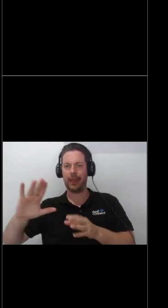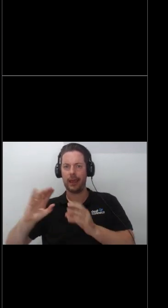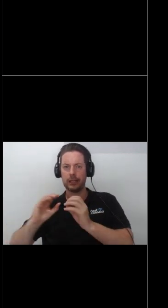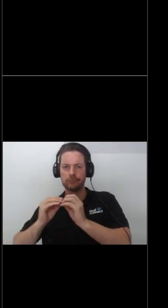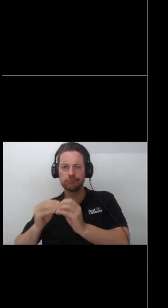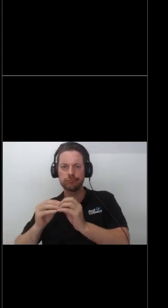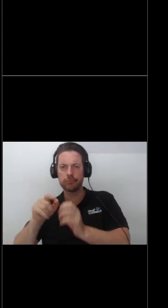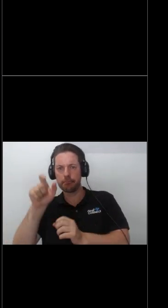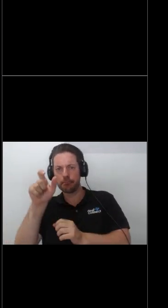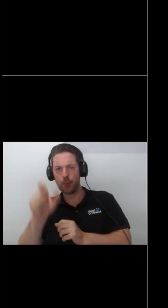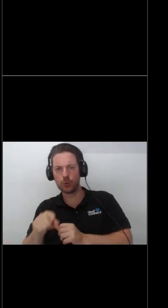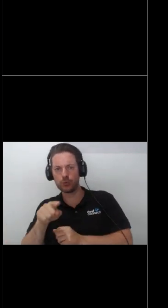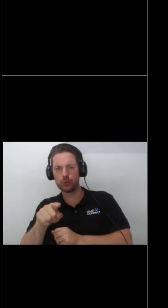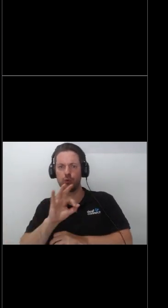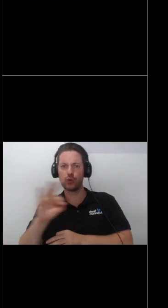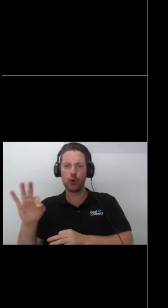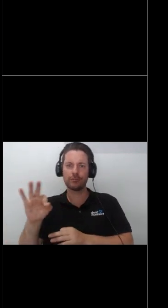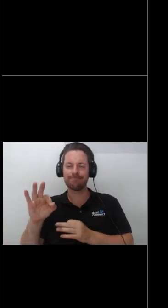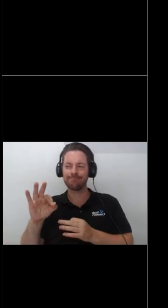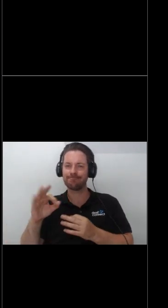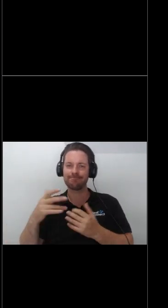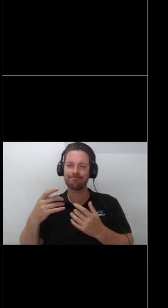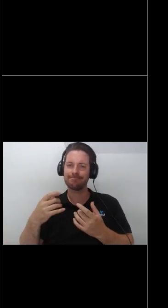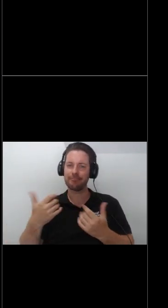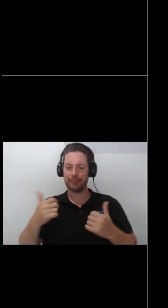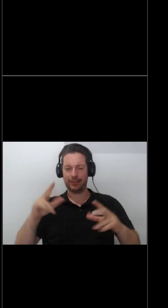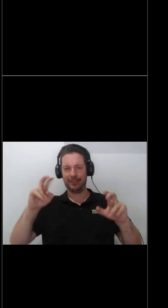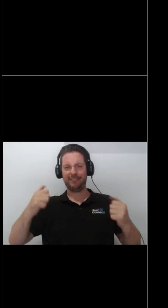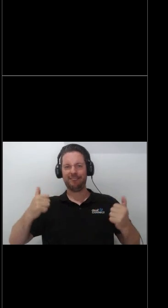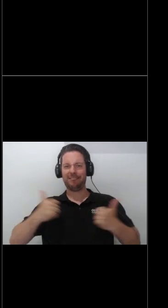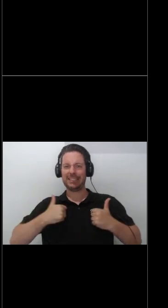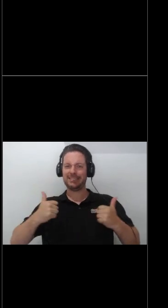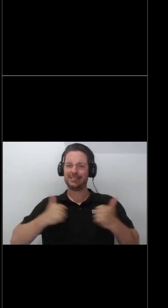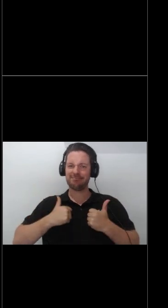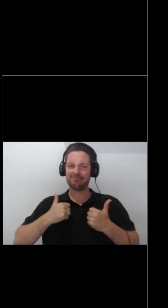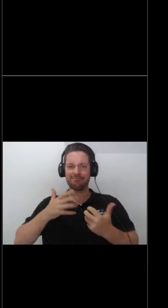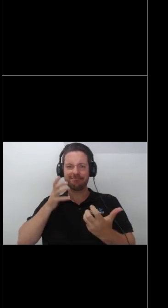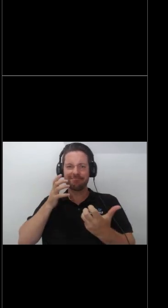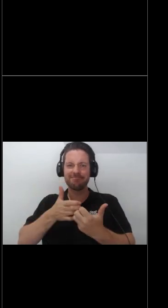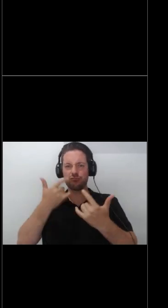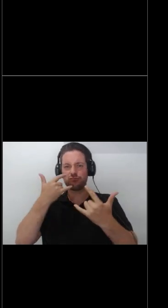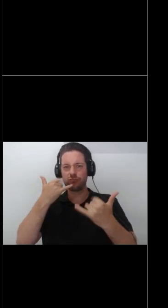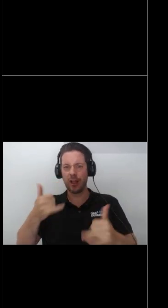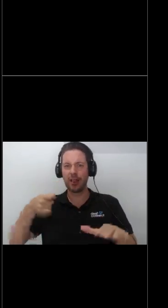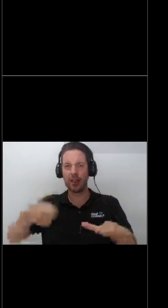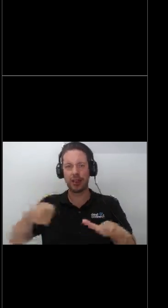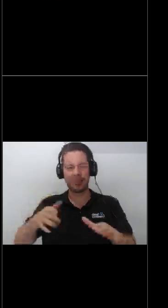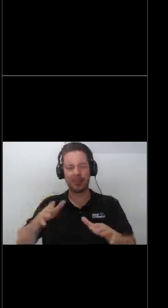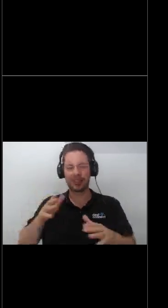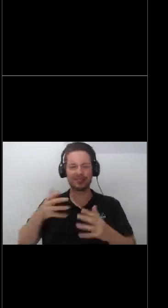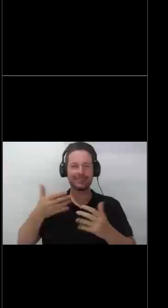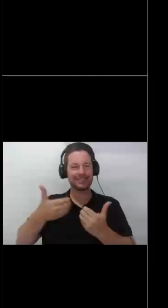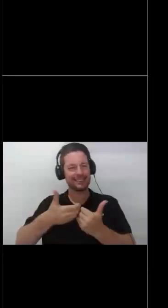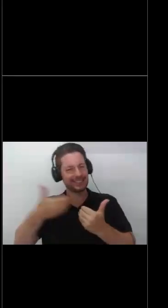or unfit for trial because that is a topic for its very own presentation.